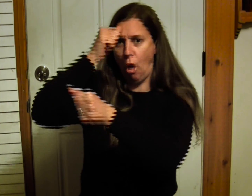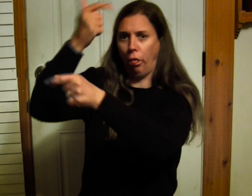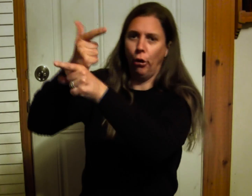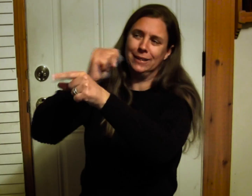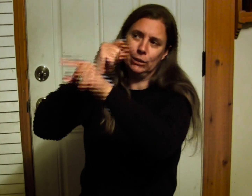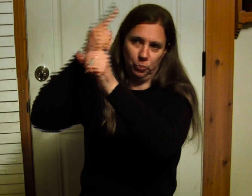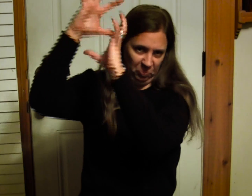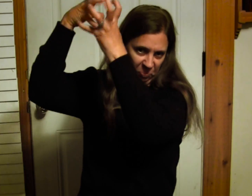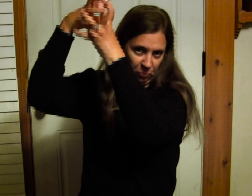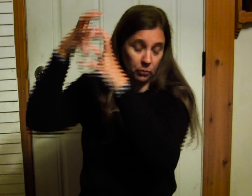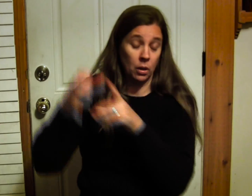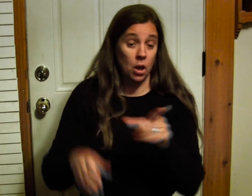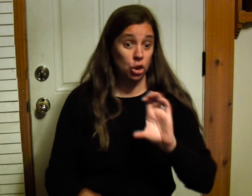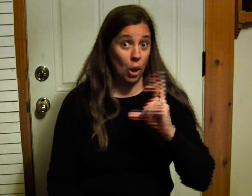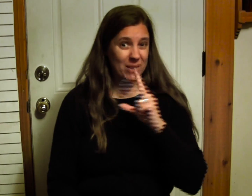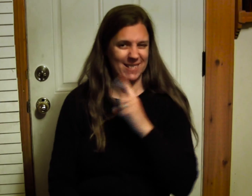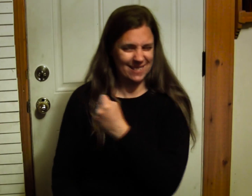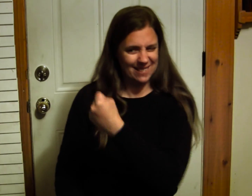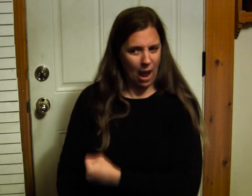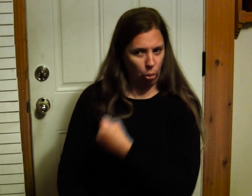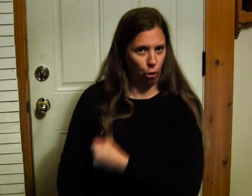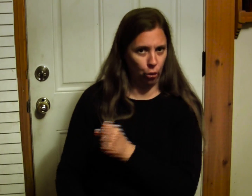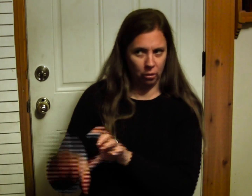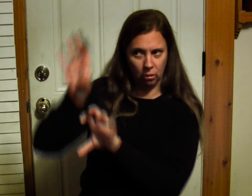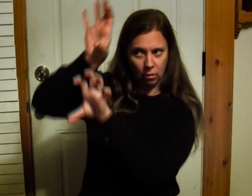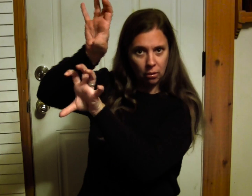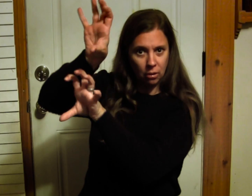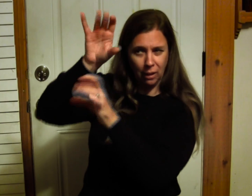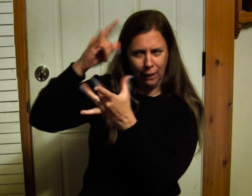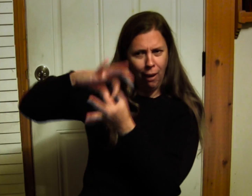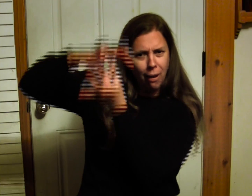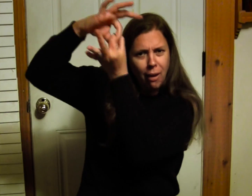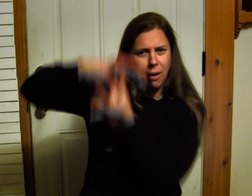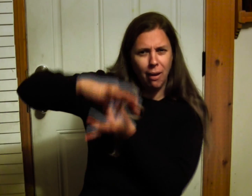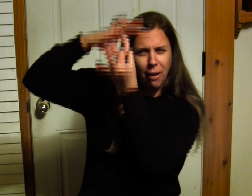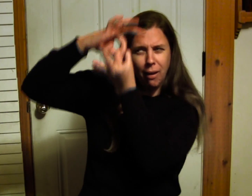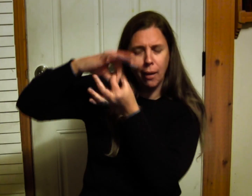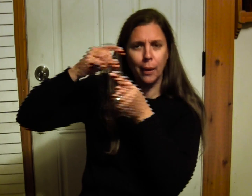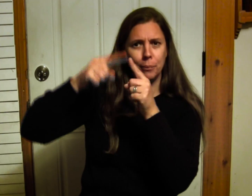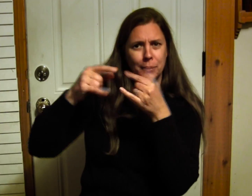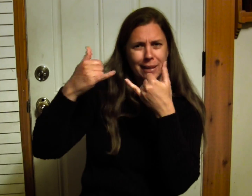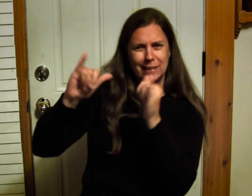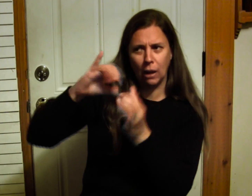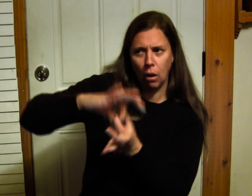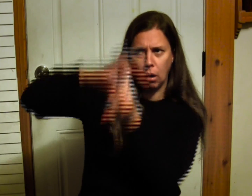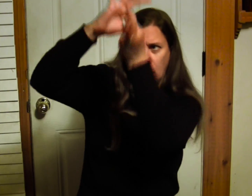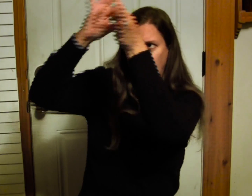North and the Cherokees are from the South. But they still relate to one another so